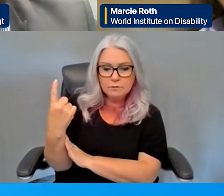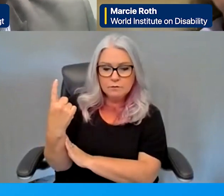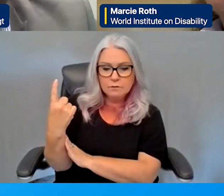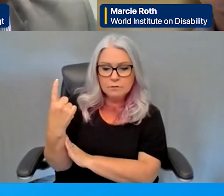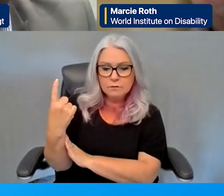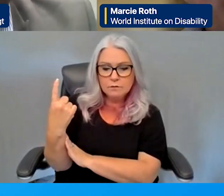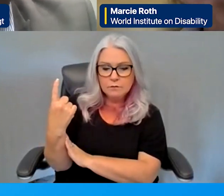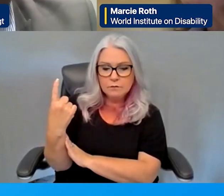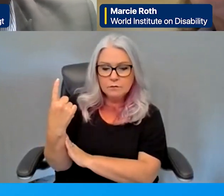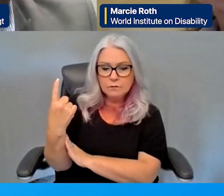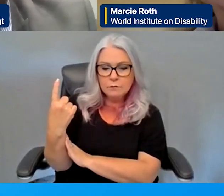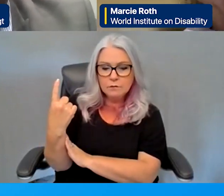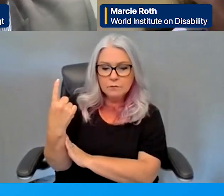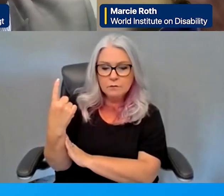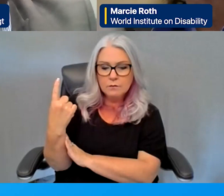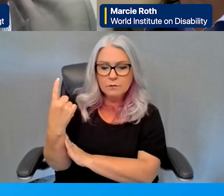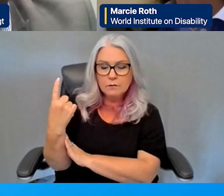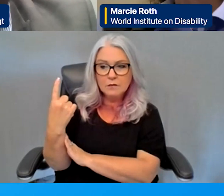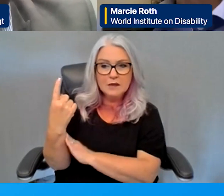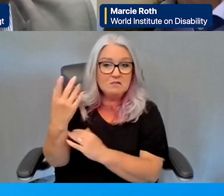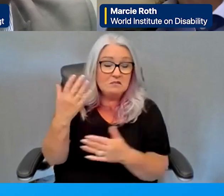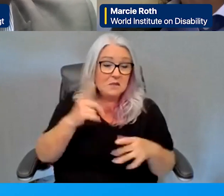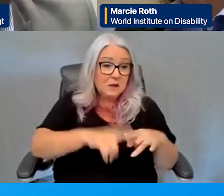depending on what part of the world you are in those